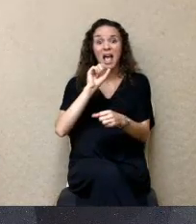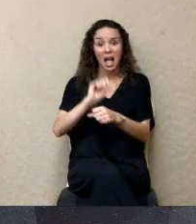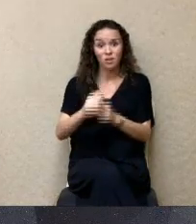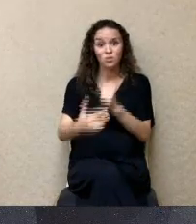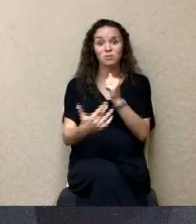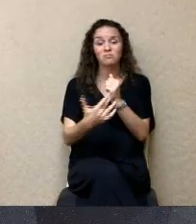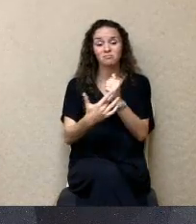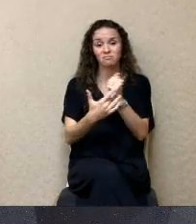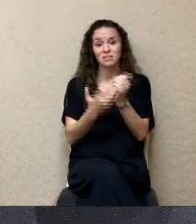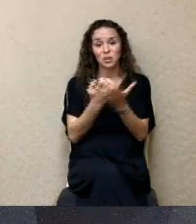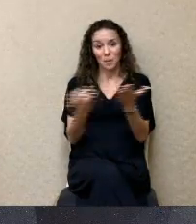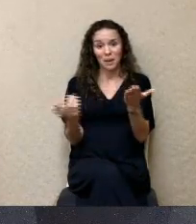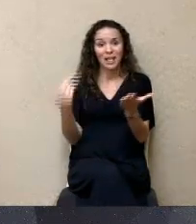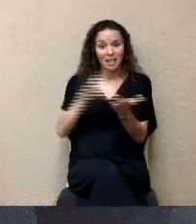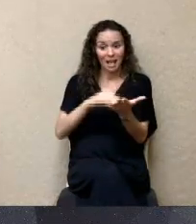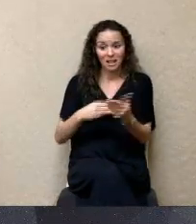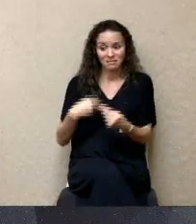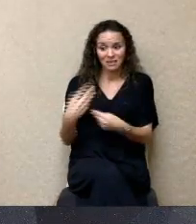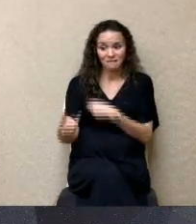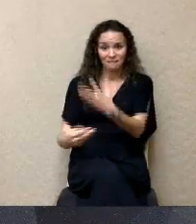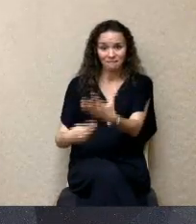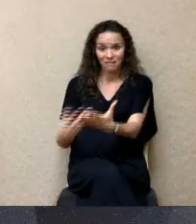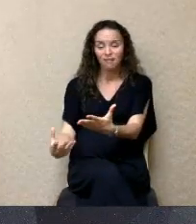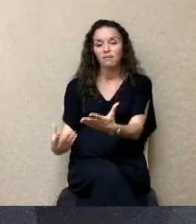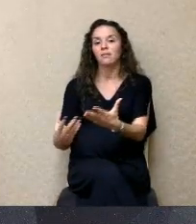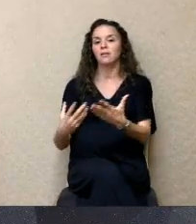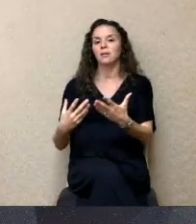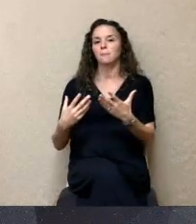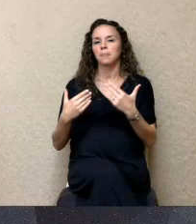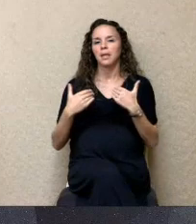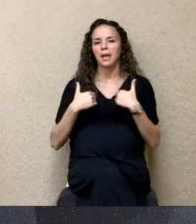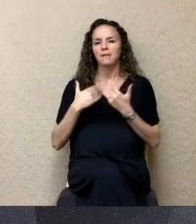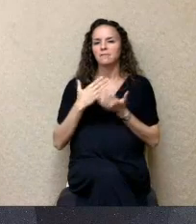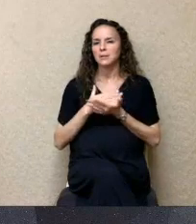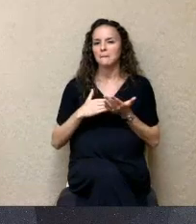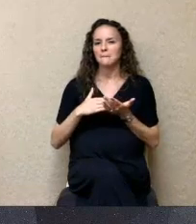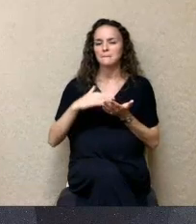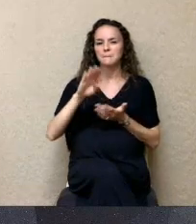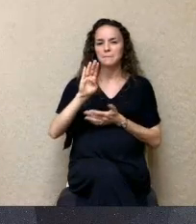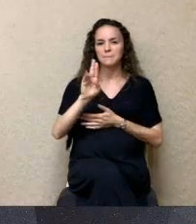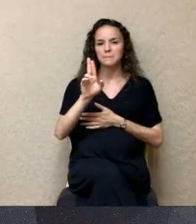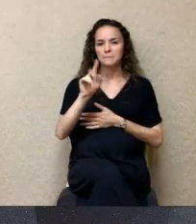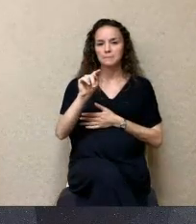So, they did come up with some buttons and they're $2